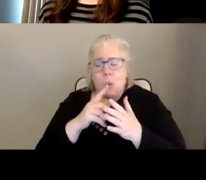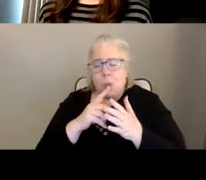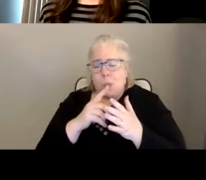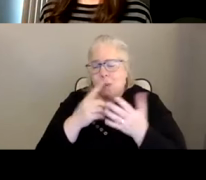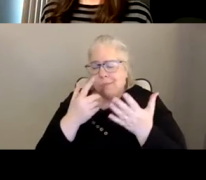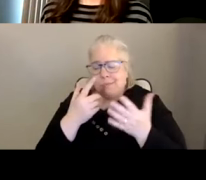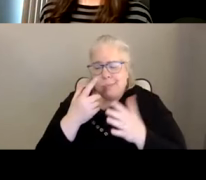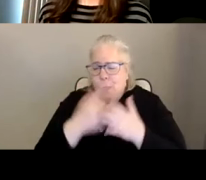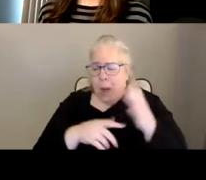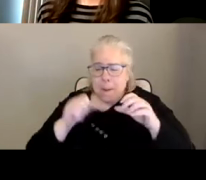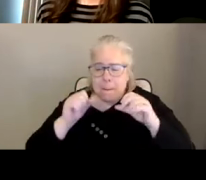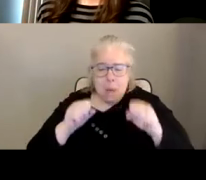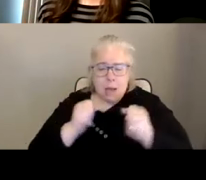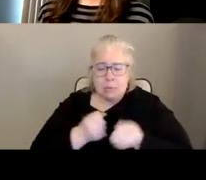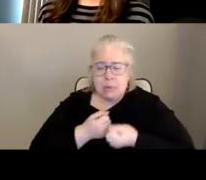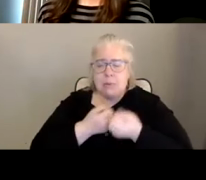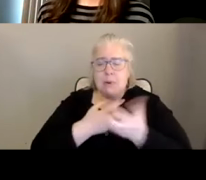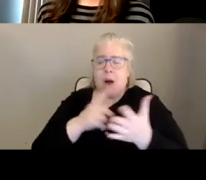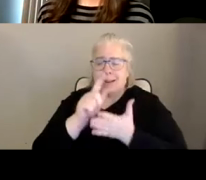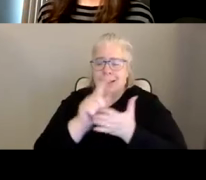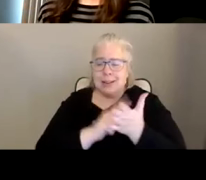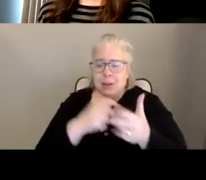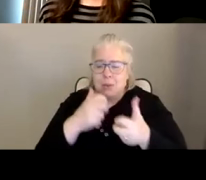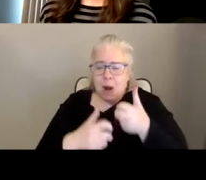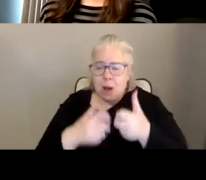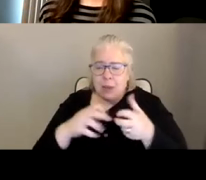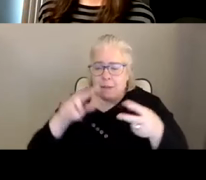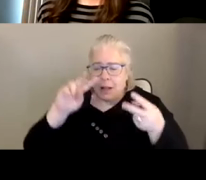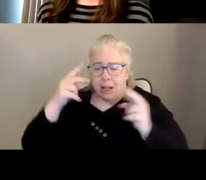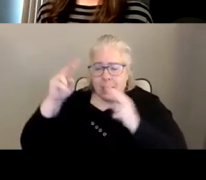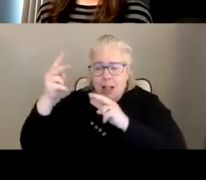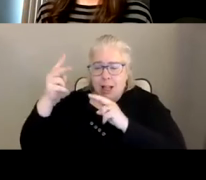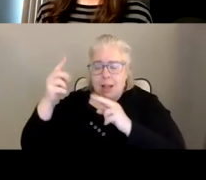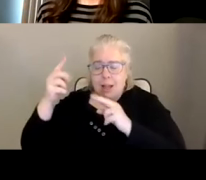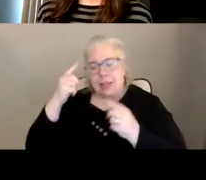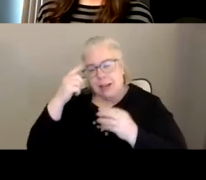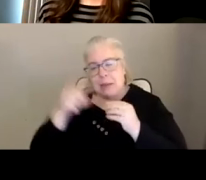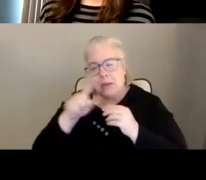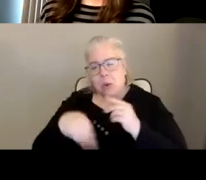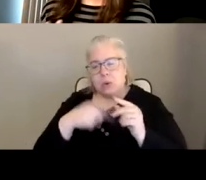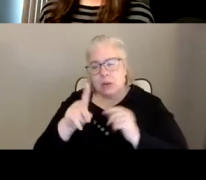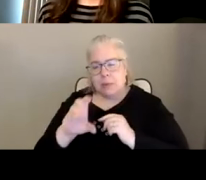if there is a miscommunication. And consider those documents, particularly like intake forms